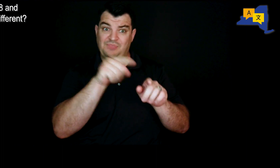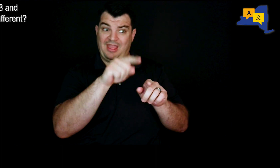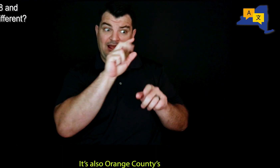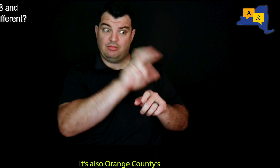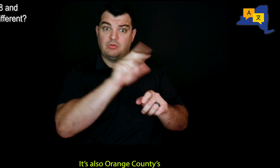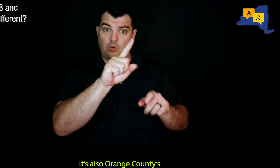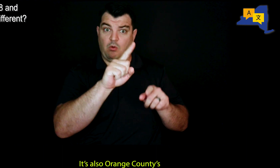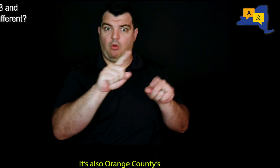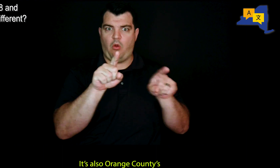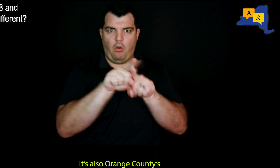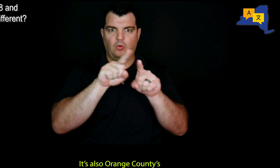It’s also Orange County’s